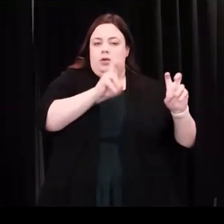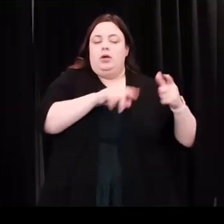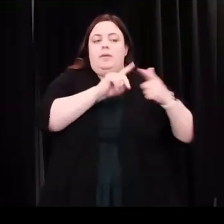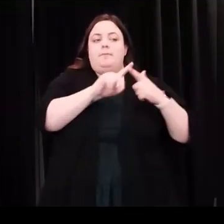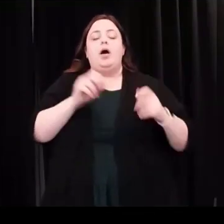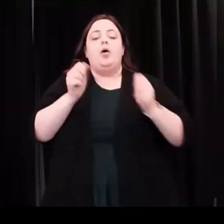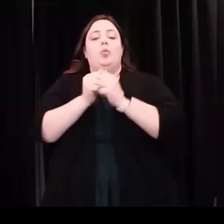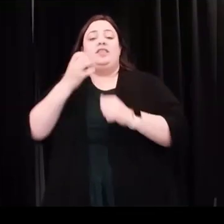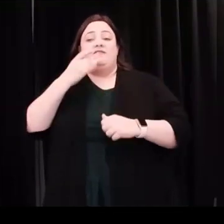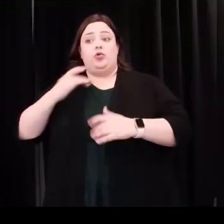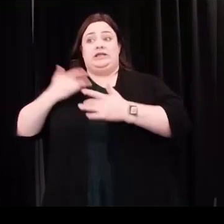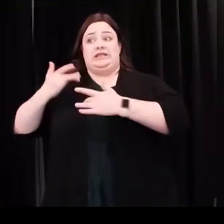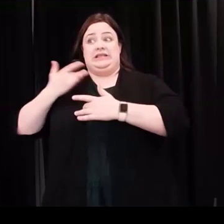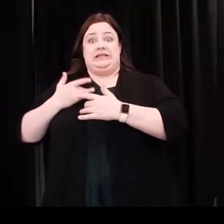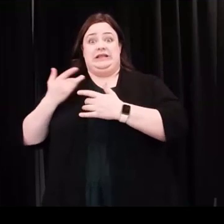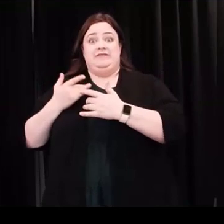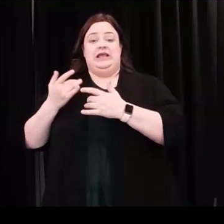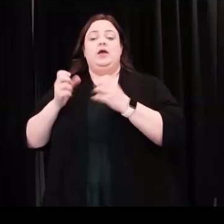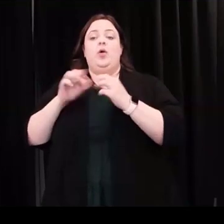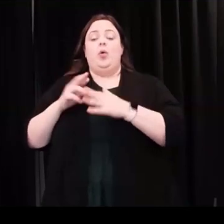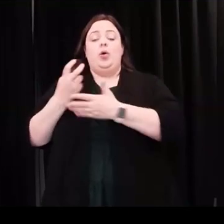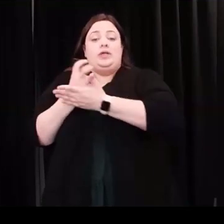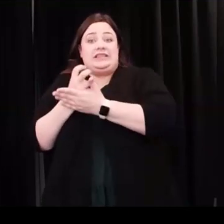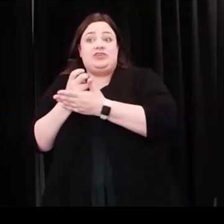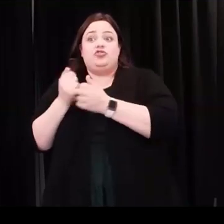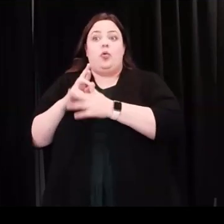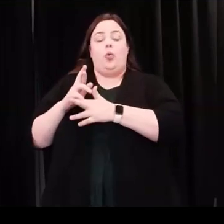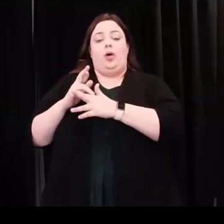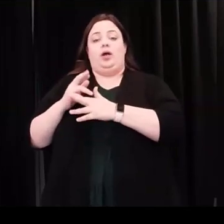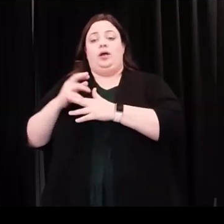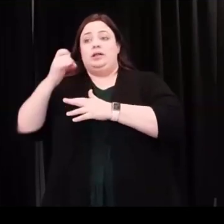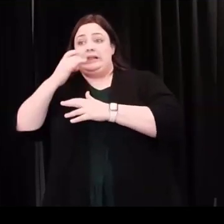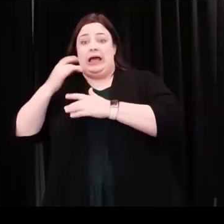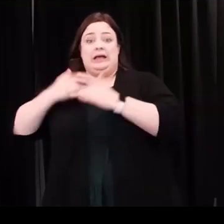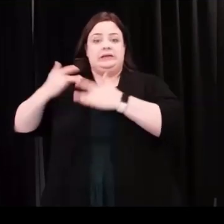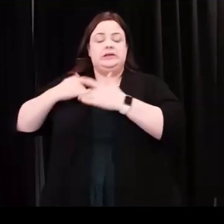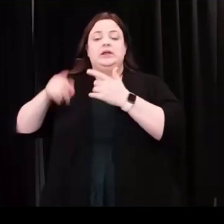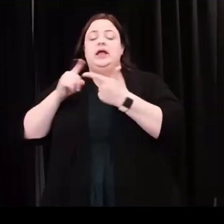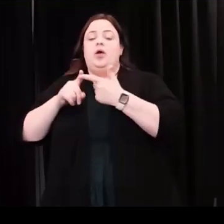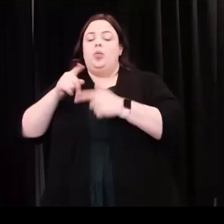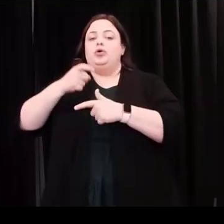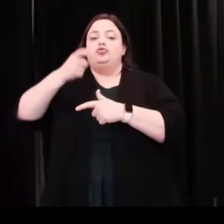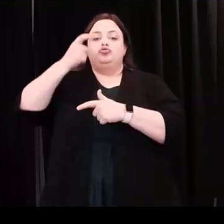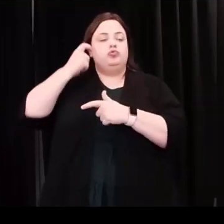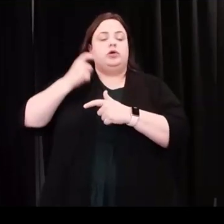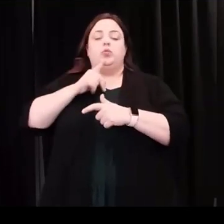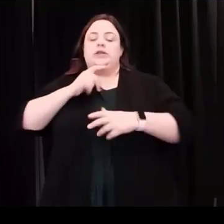whether it's through neurodivergence, or through a seizure disorder, it triggers much, much faster. Yes.